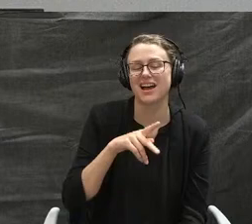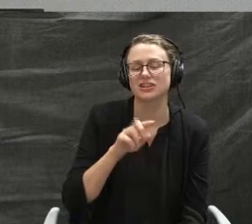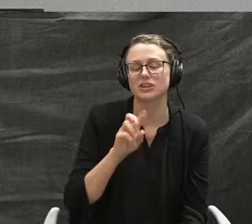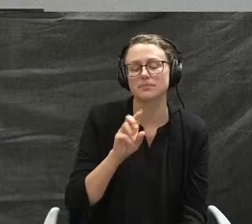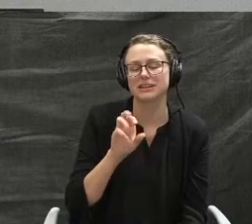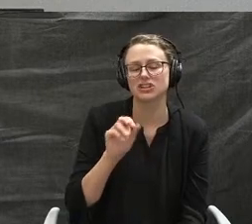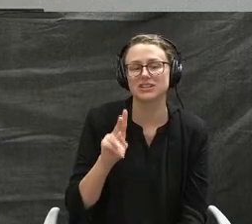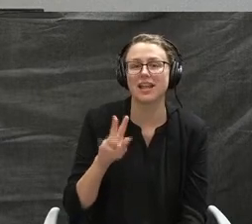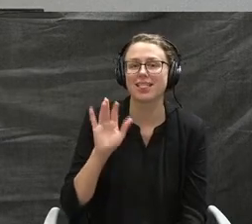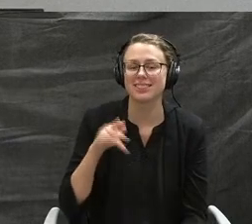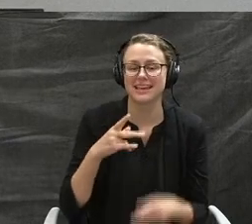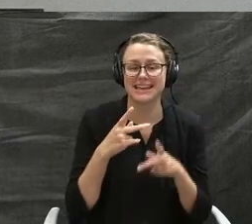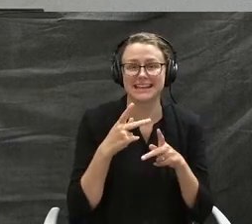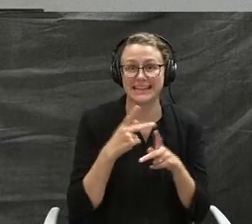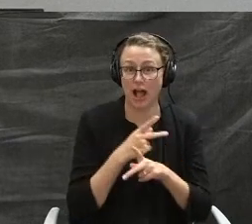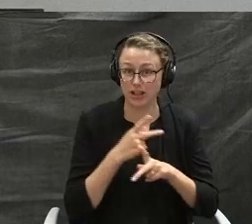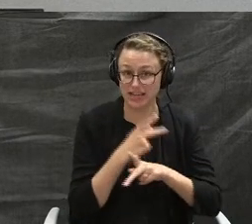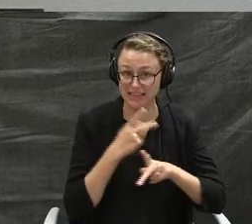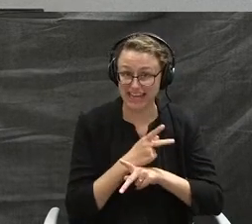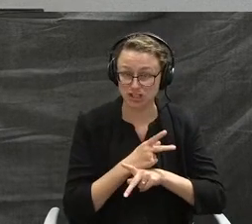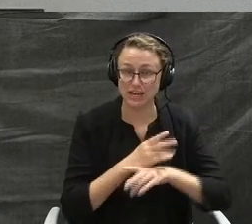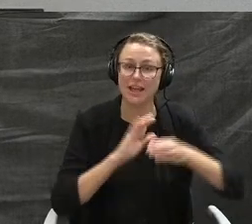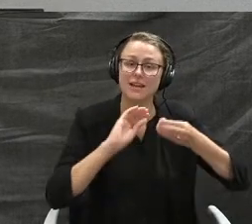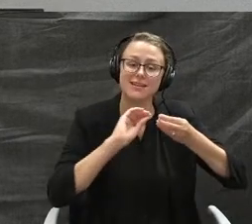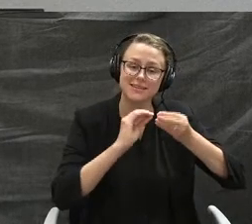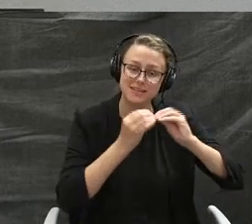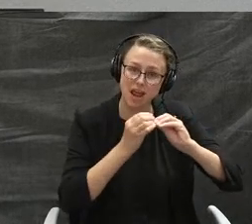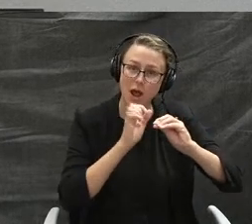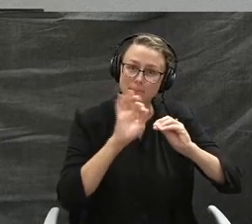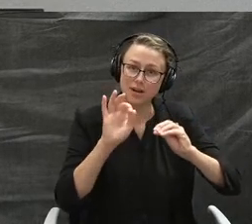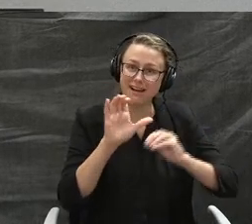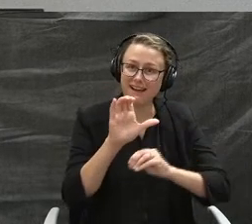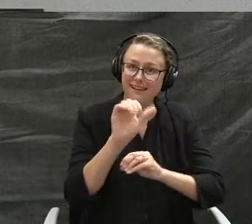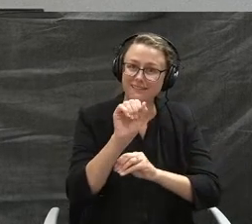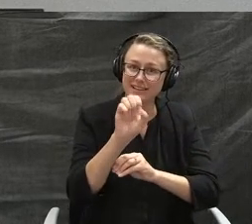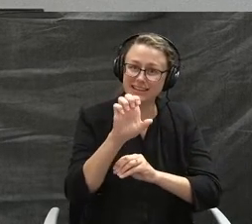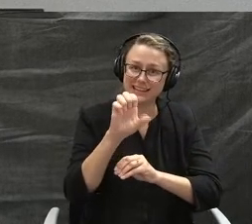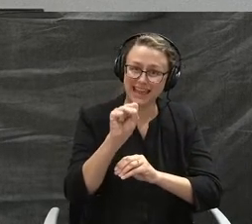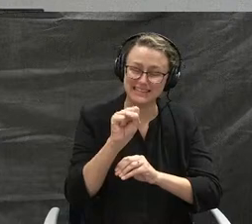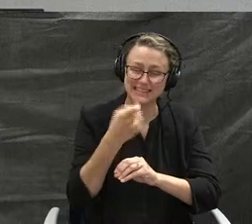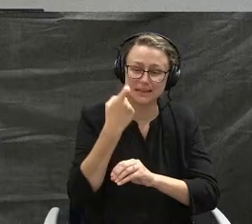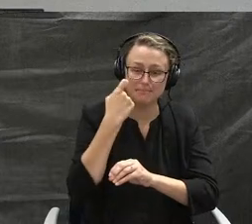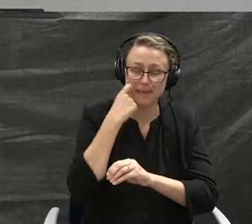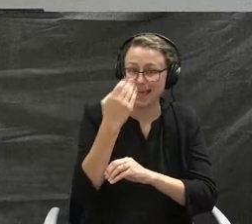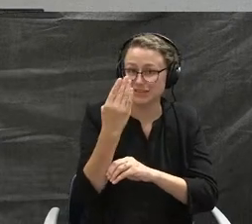cases in the last 14 days divided by 10,000.